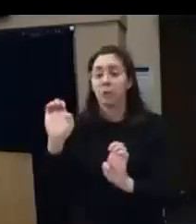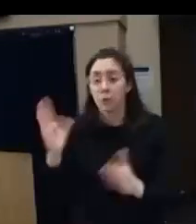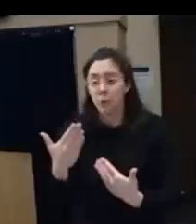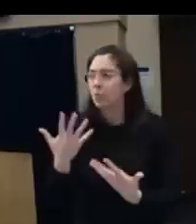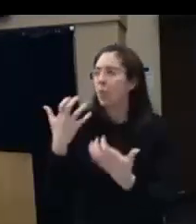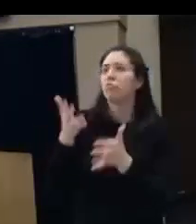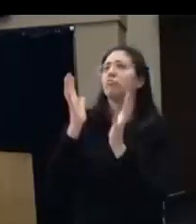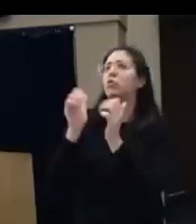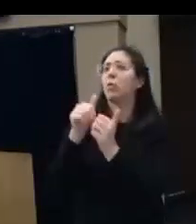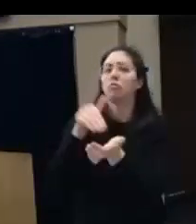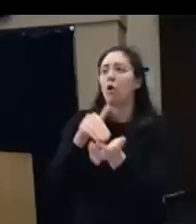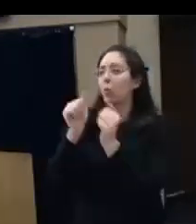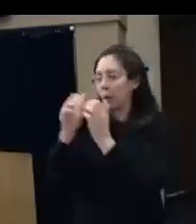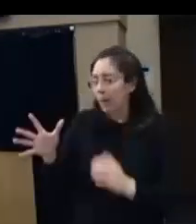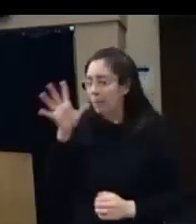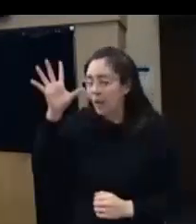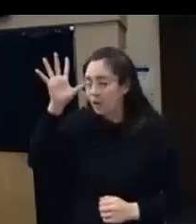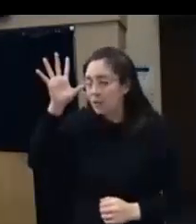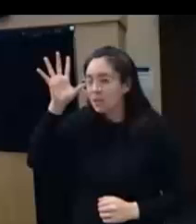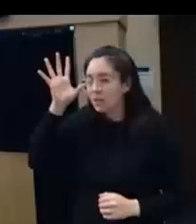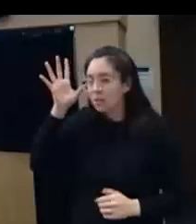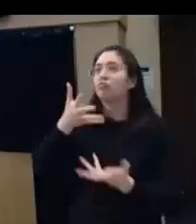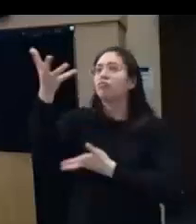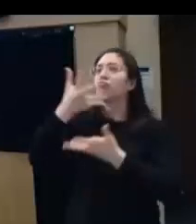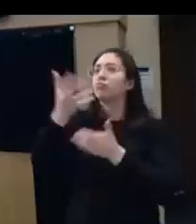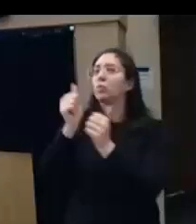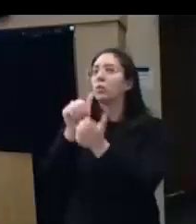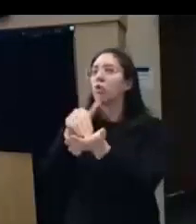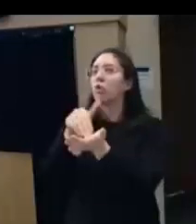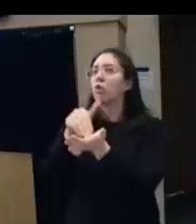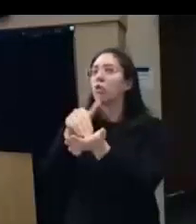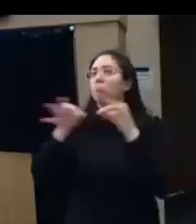able to talk to the local um Emergency Physician and let them know about their heart history so